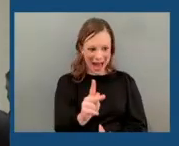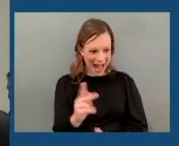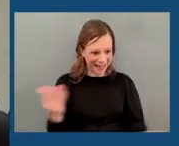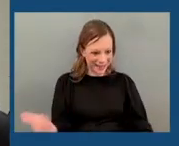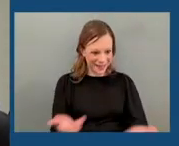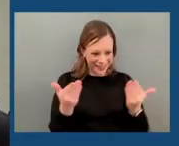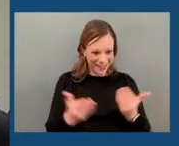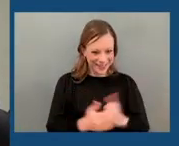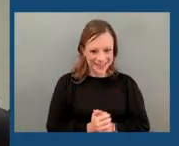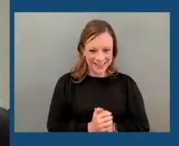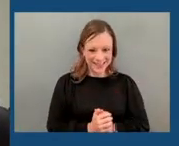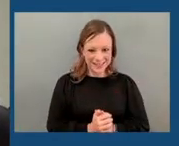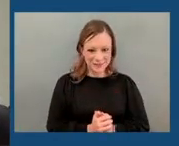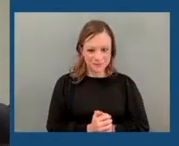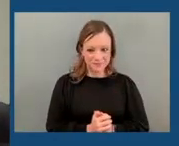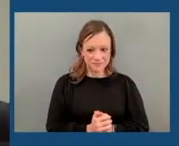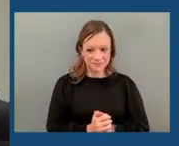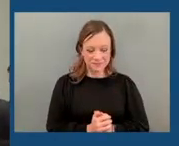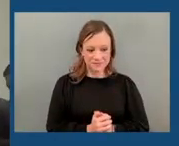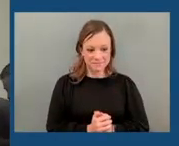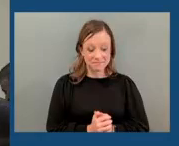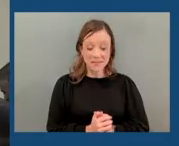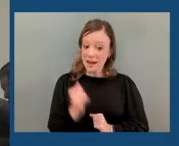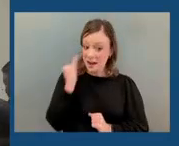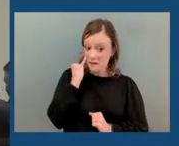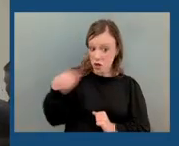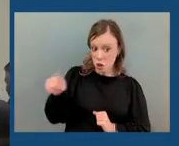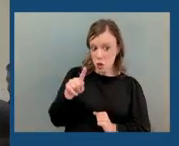for those who are pleased that I'm back. You have my wife to thank for that,